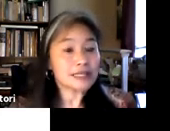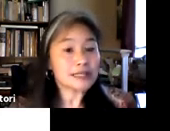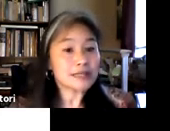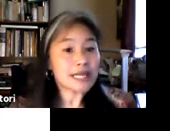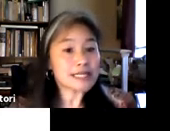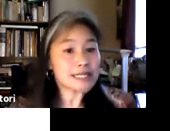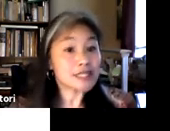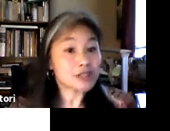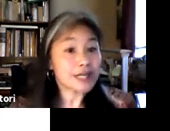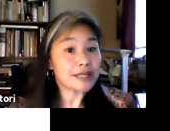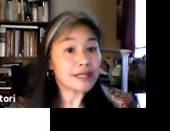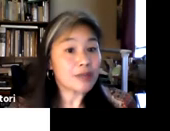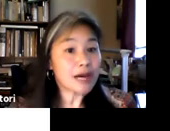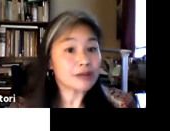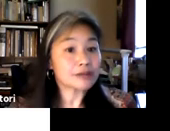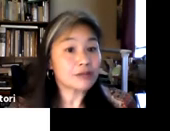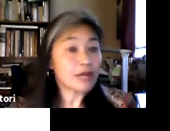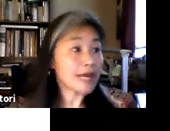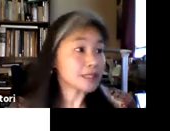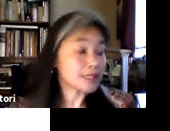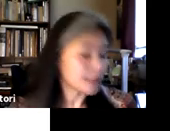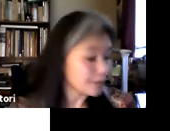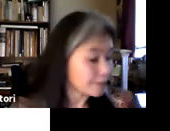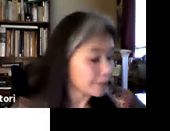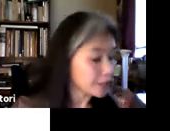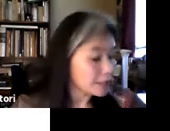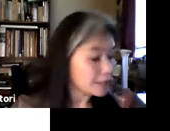administration, and to help with disputes that were coming up or